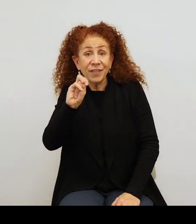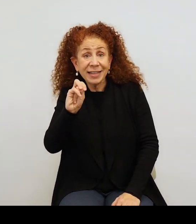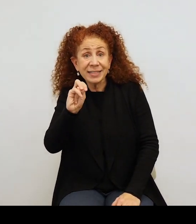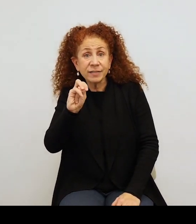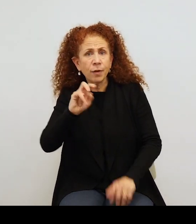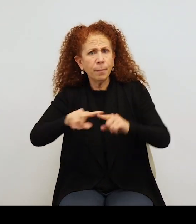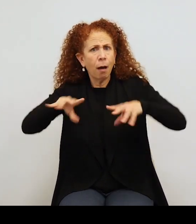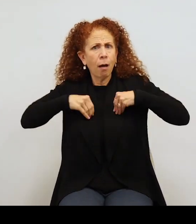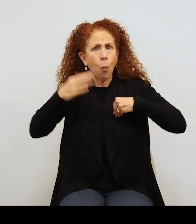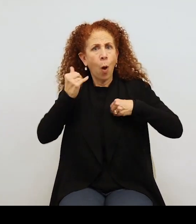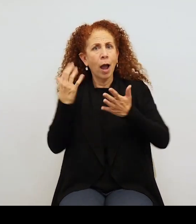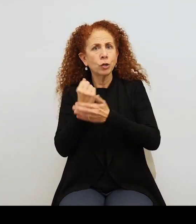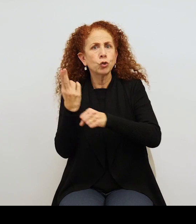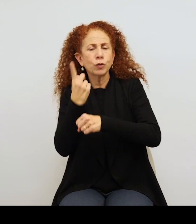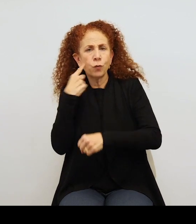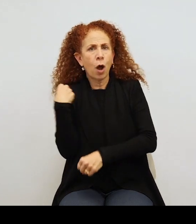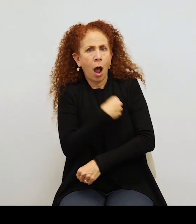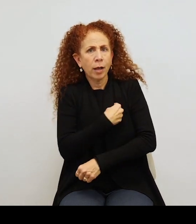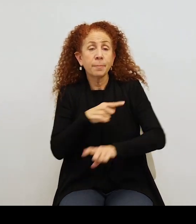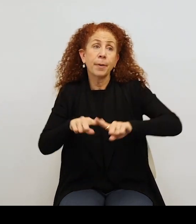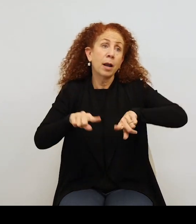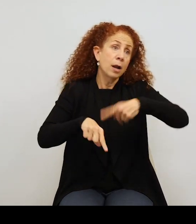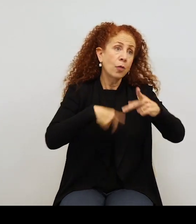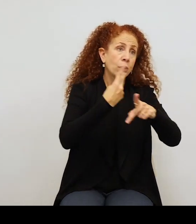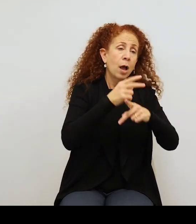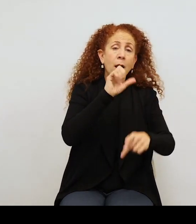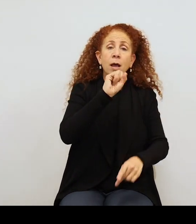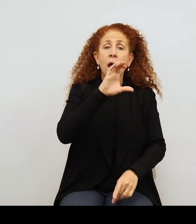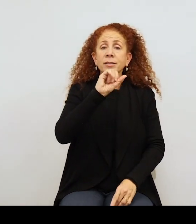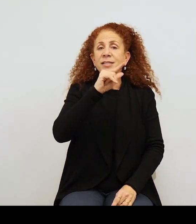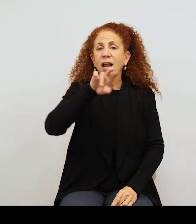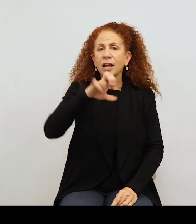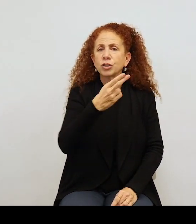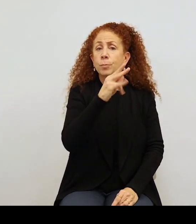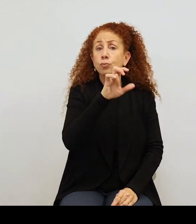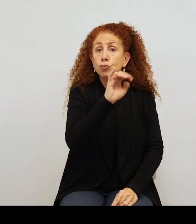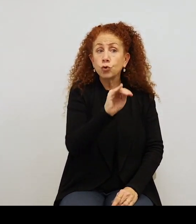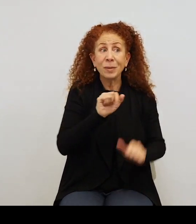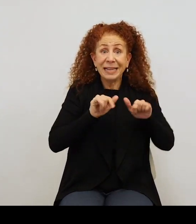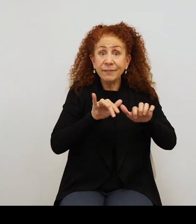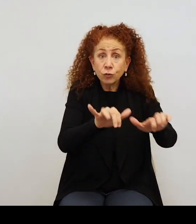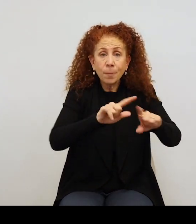Whereas scotch broom, which can infiltrate and has no use--